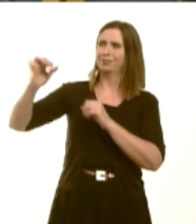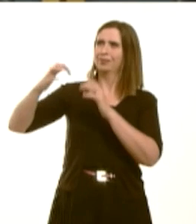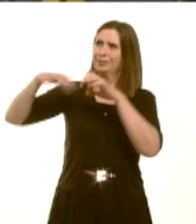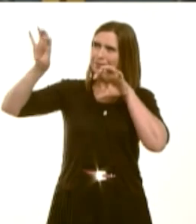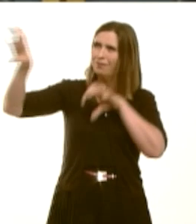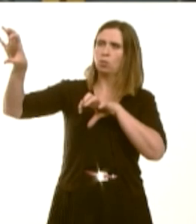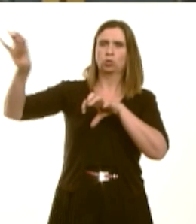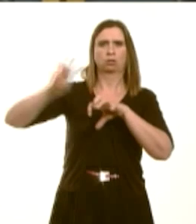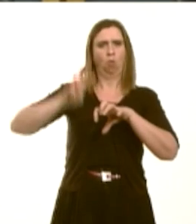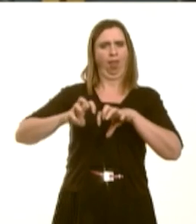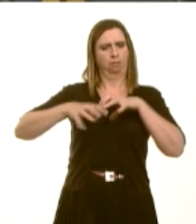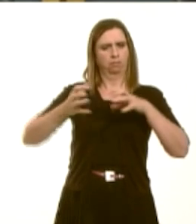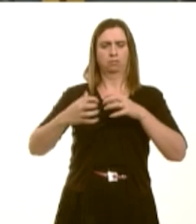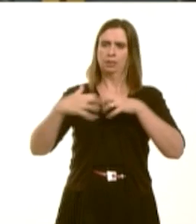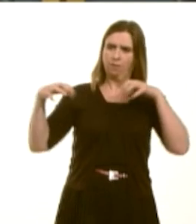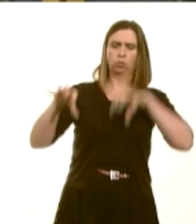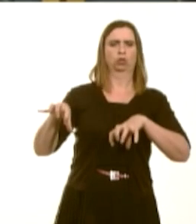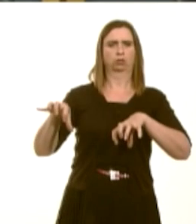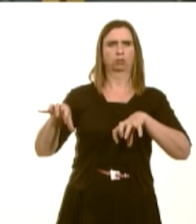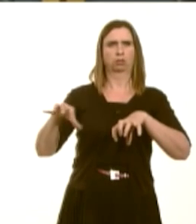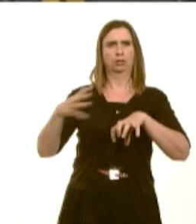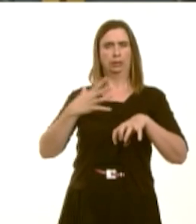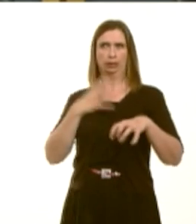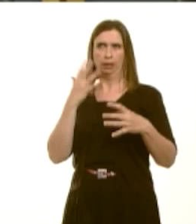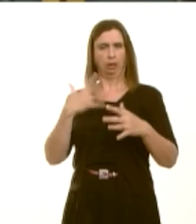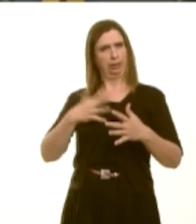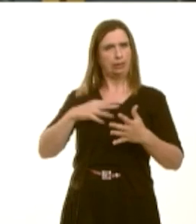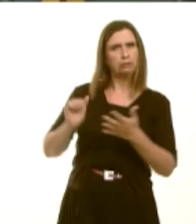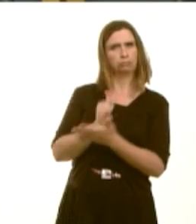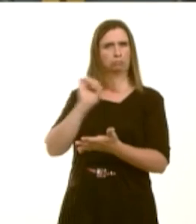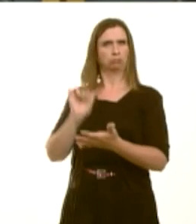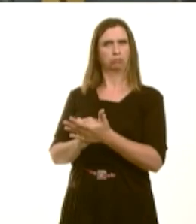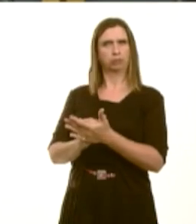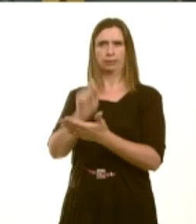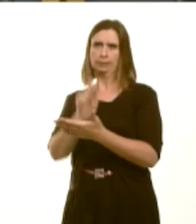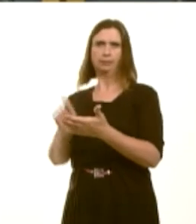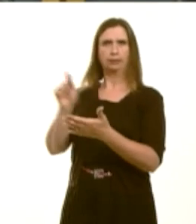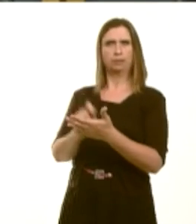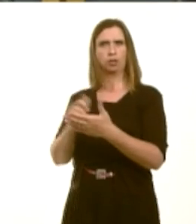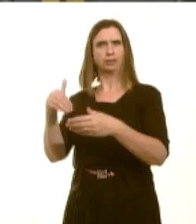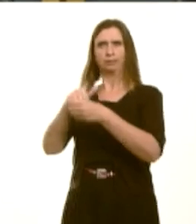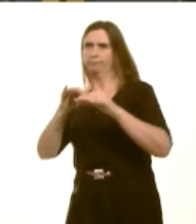England resent, and on enabling us to have proper democratic control in other parts of